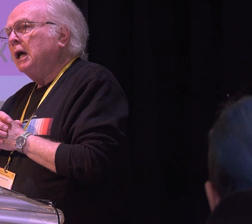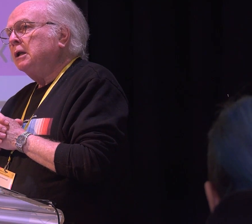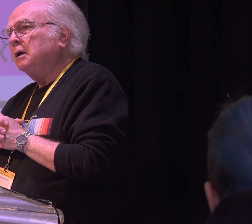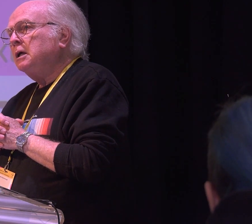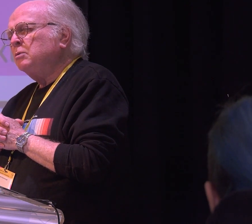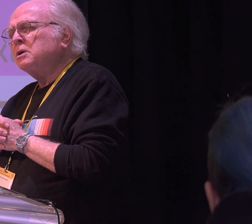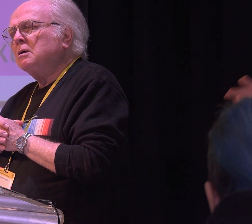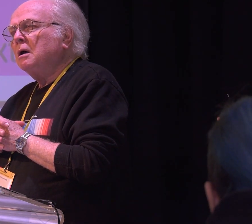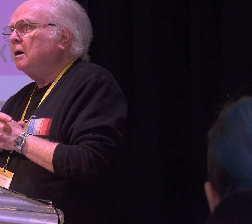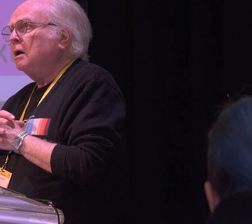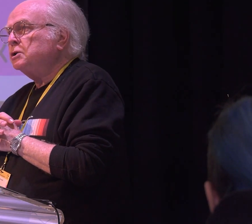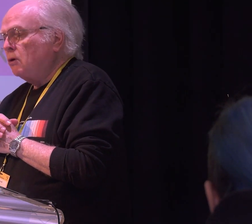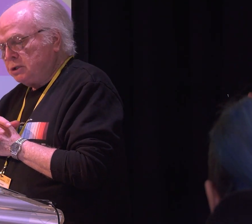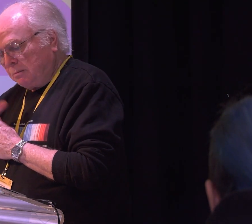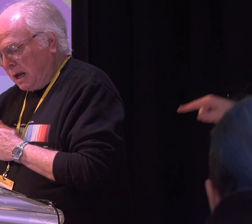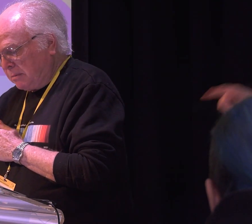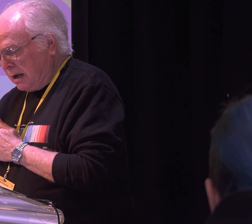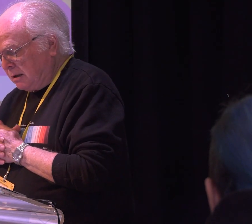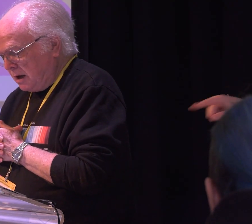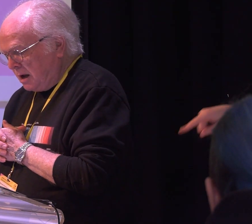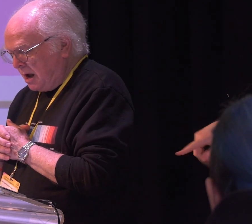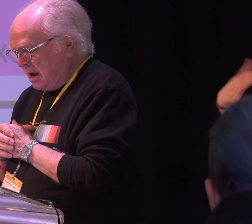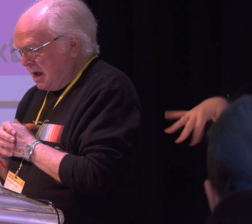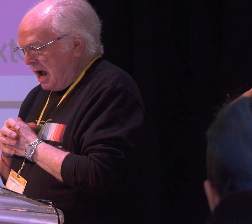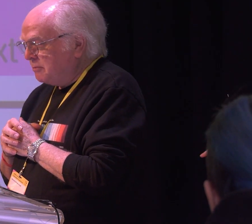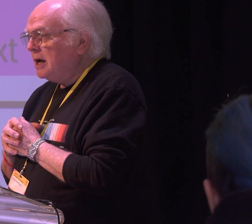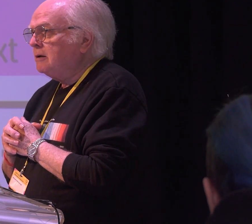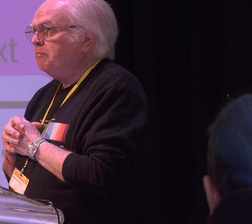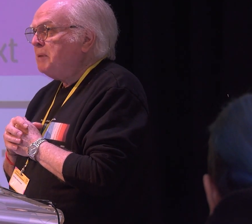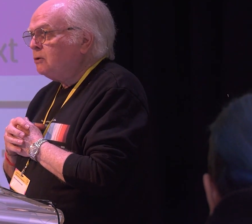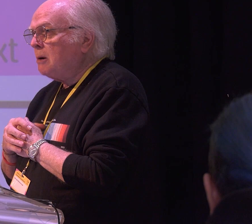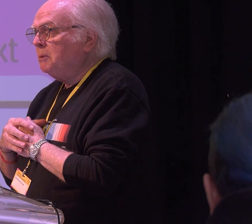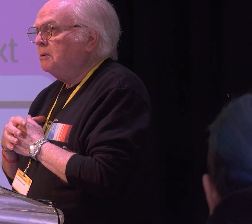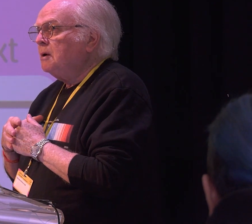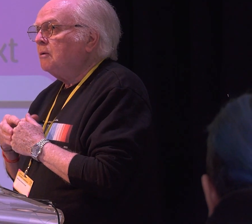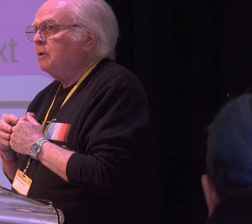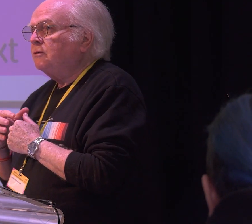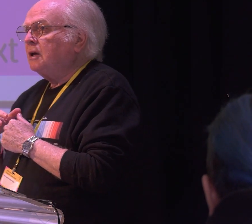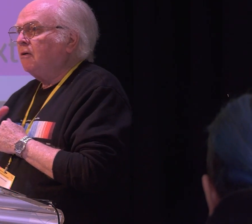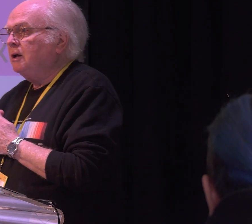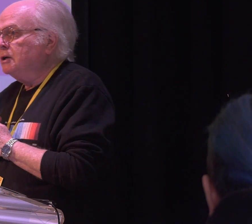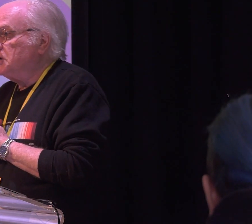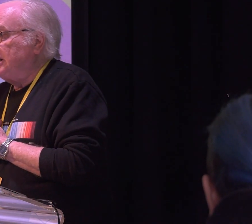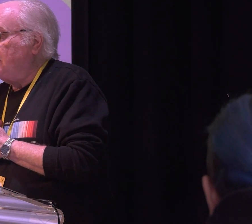And he was an astonishing man. I'd get in big trouble with Kerry and Nishan and Andrew